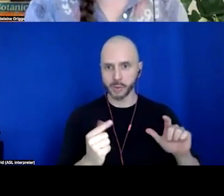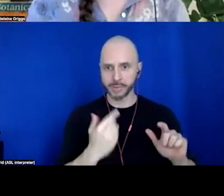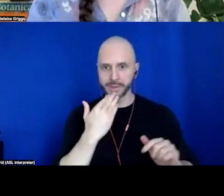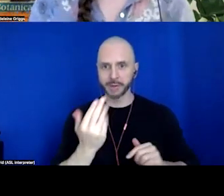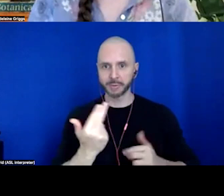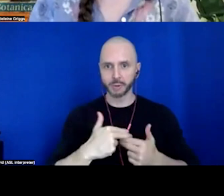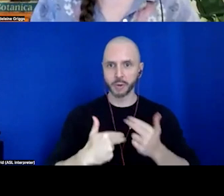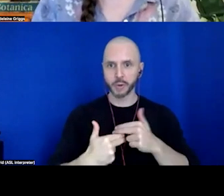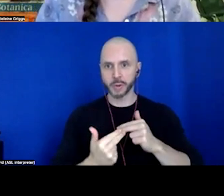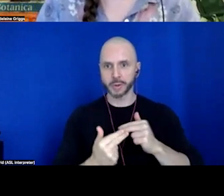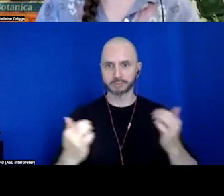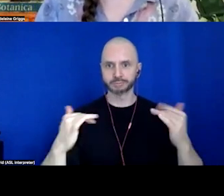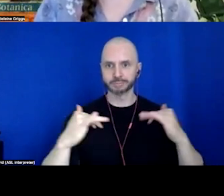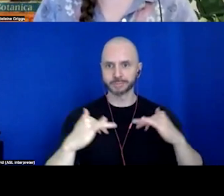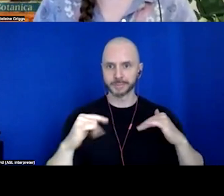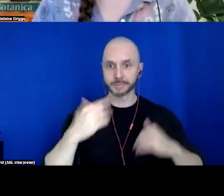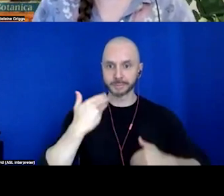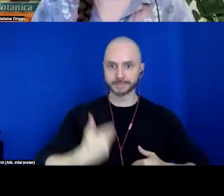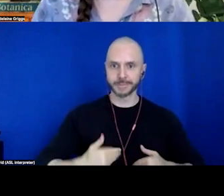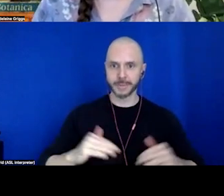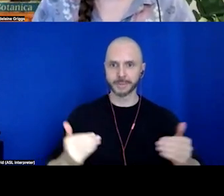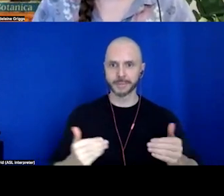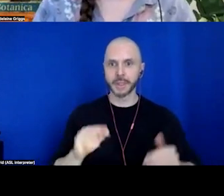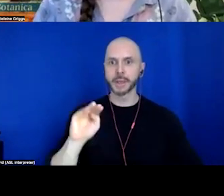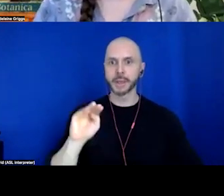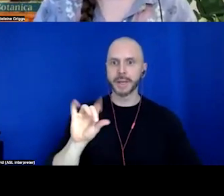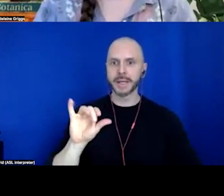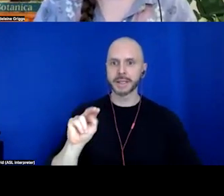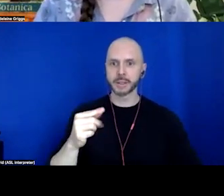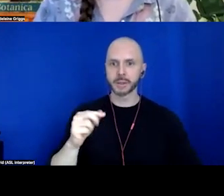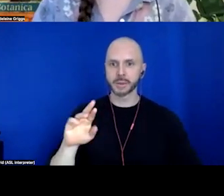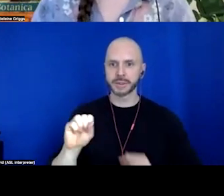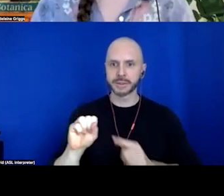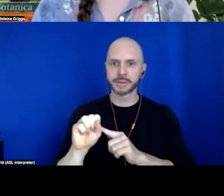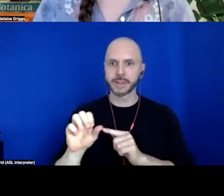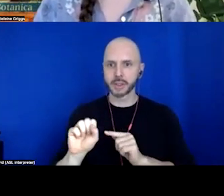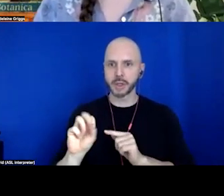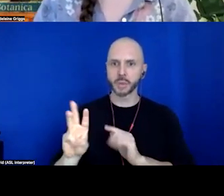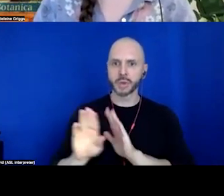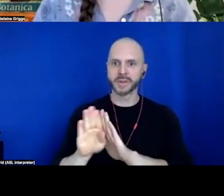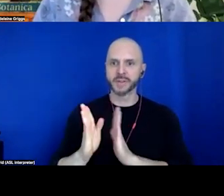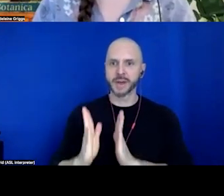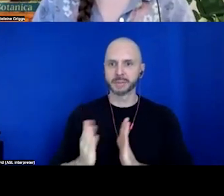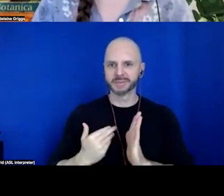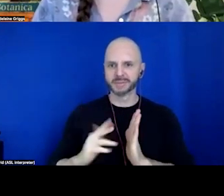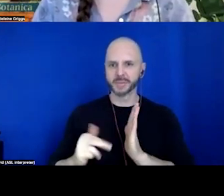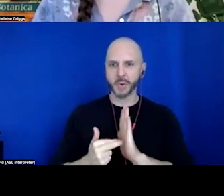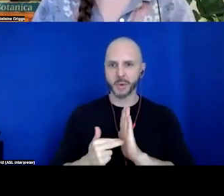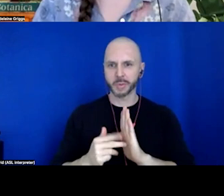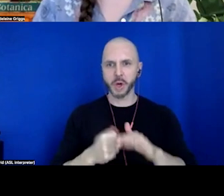I'm Madeleine Griggs, software developer at BookNet. Welcome to "Writing, editing,